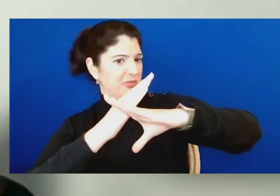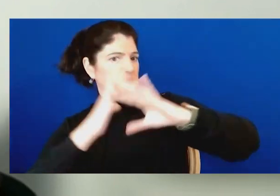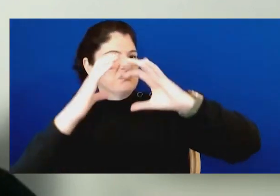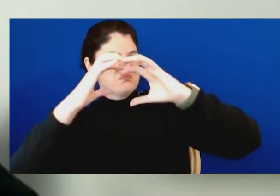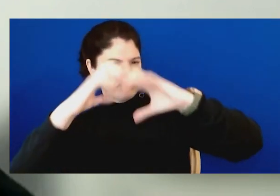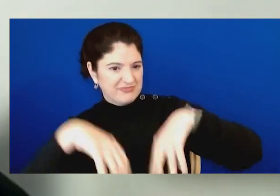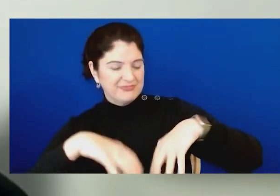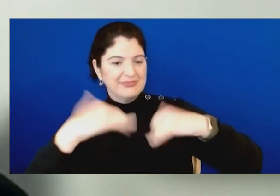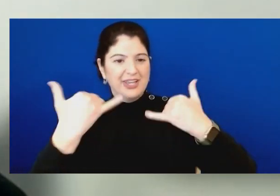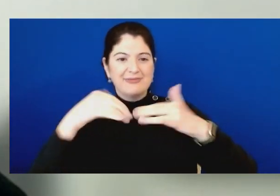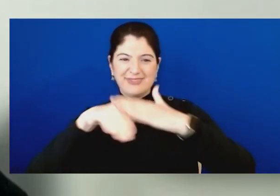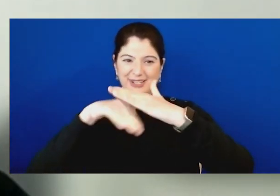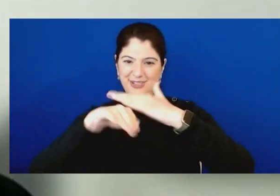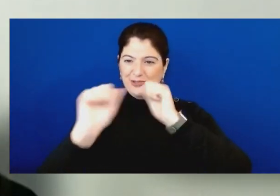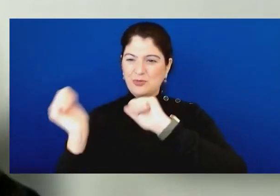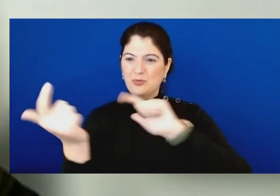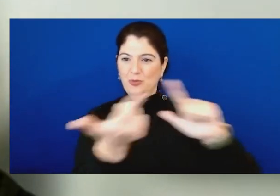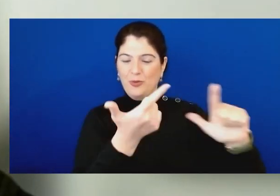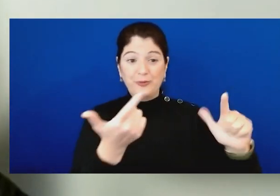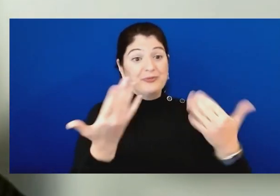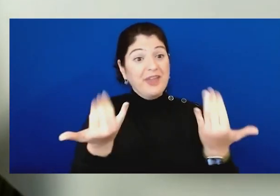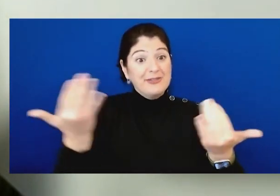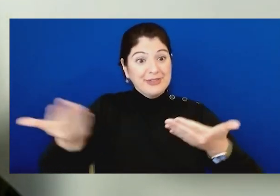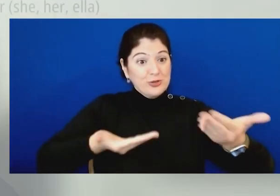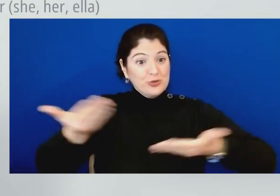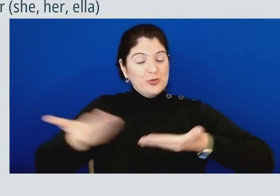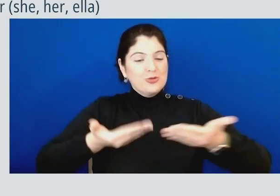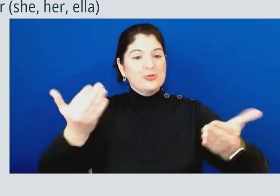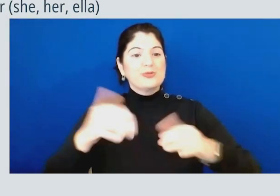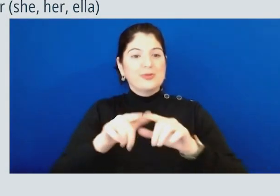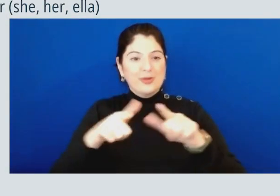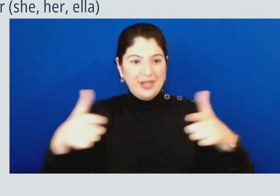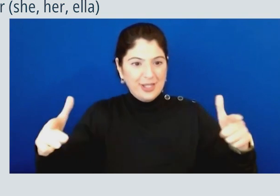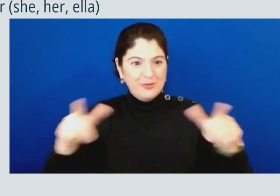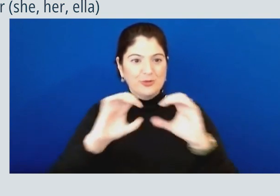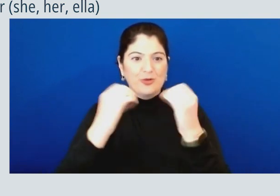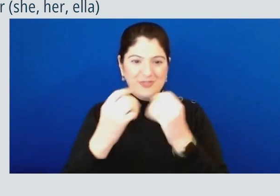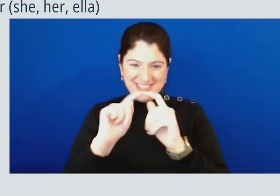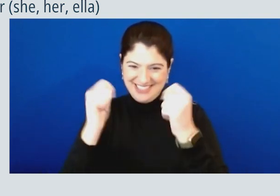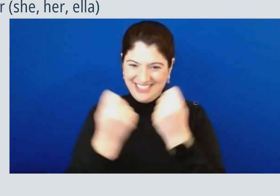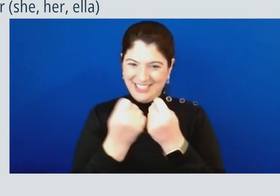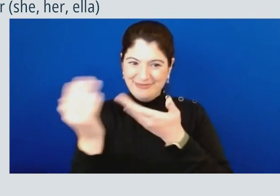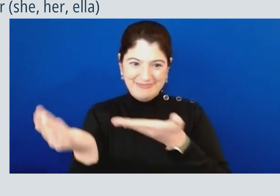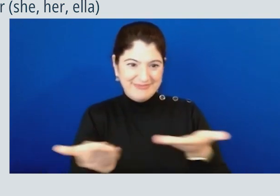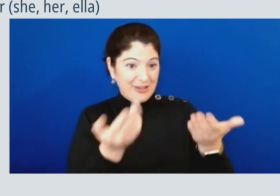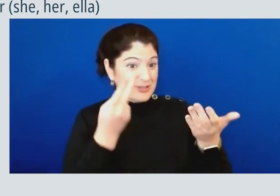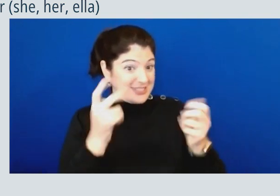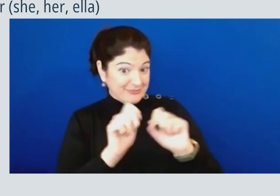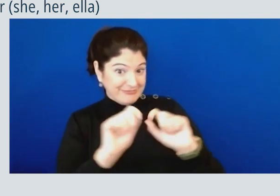I will now introduce the team at the Office of Language Access. You're seeing on your screen now a picture of the team.